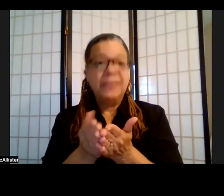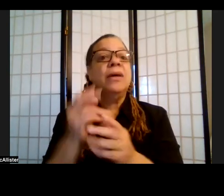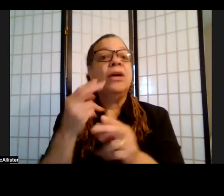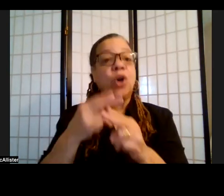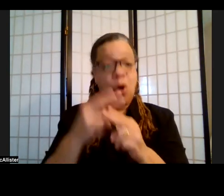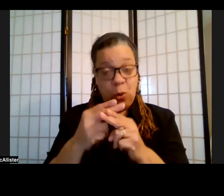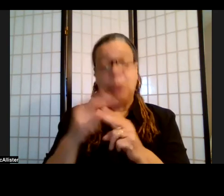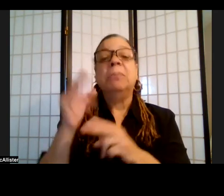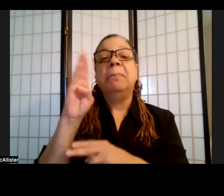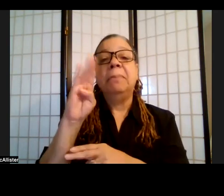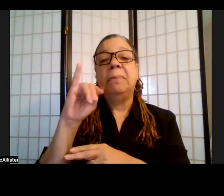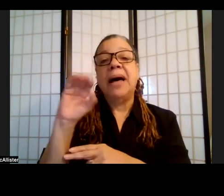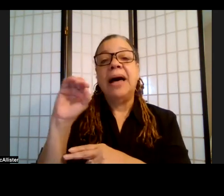Resistance: Epic Battle